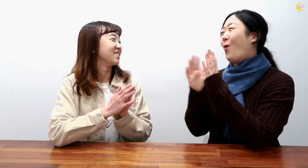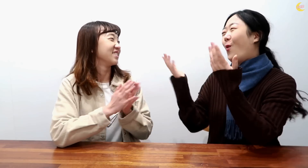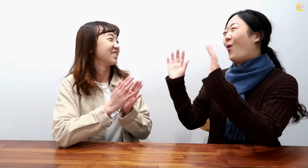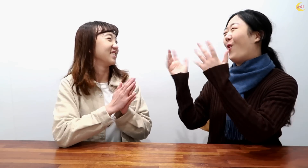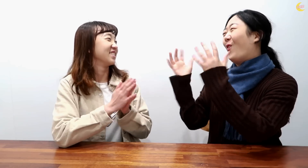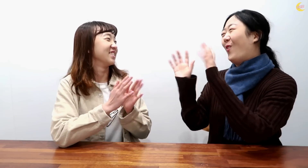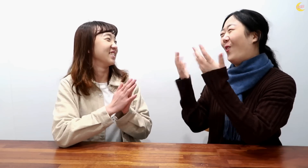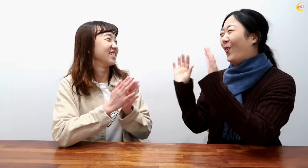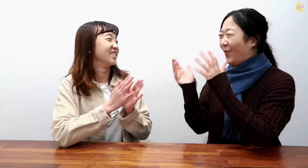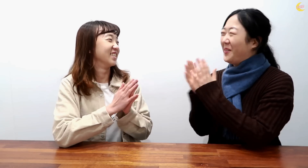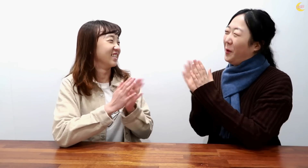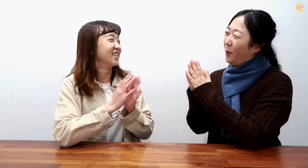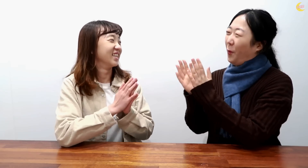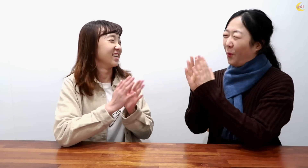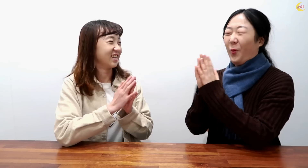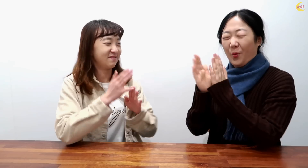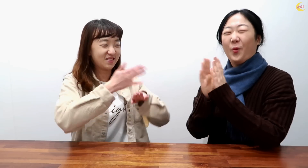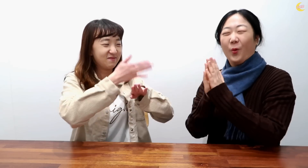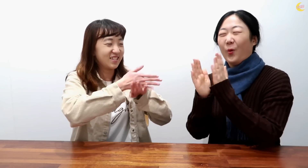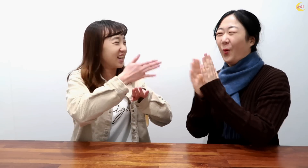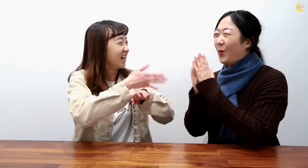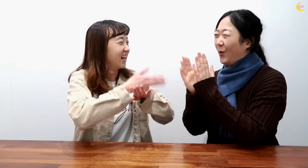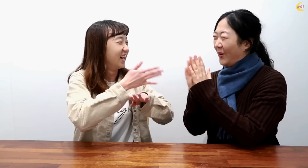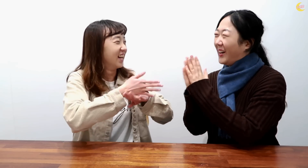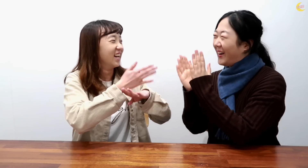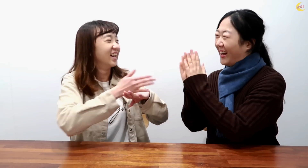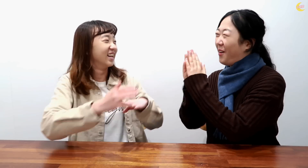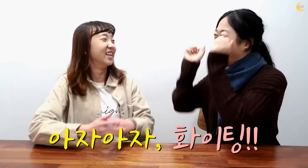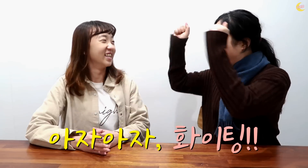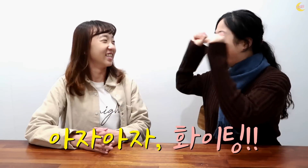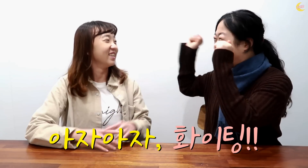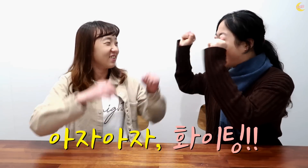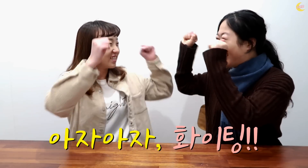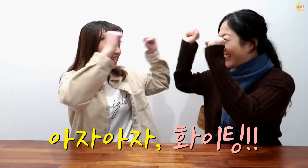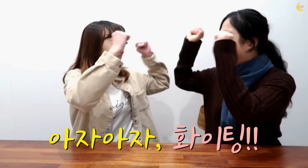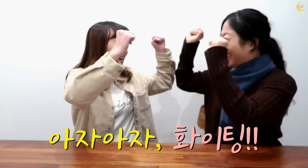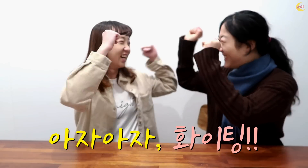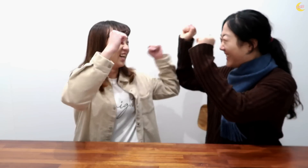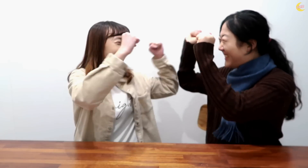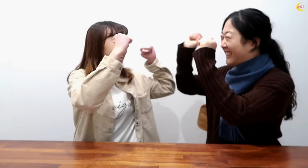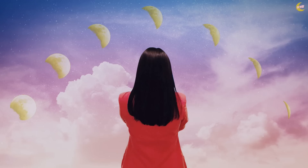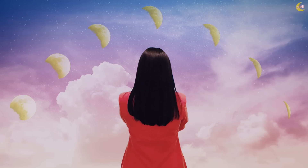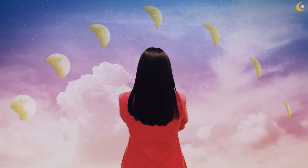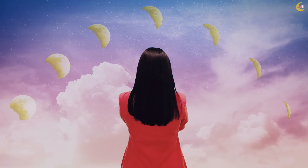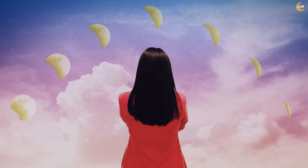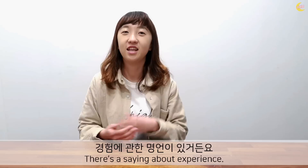Oohhh~~